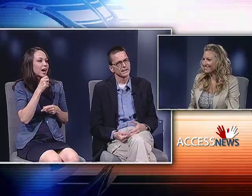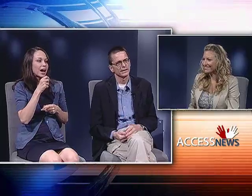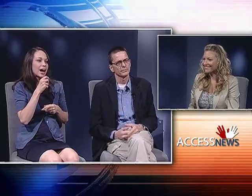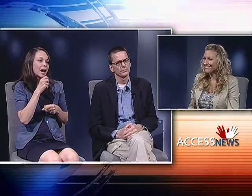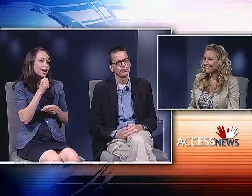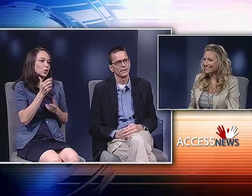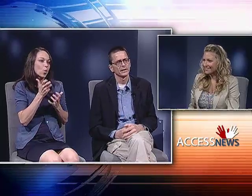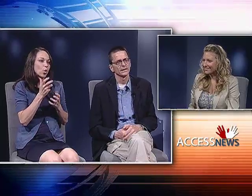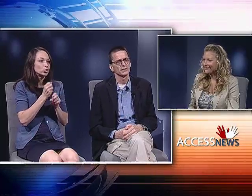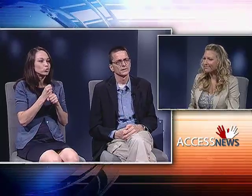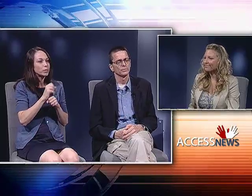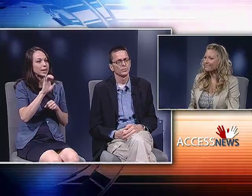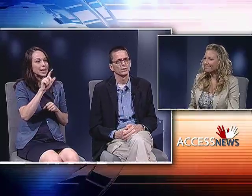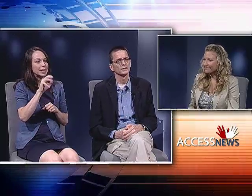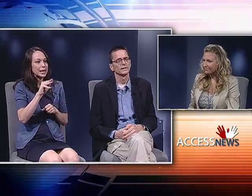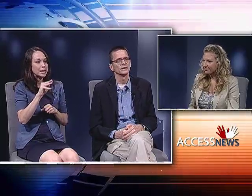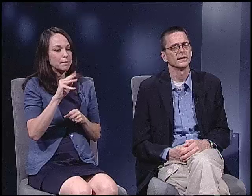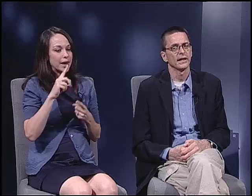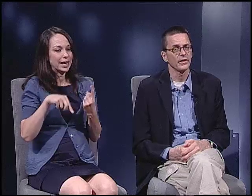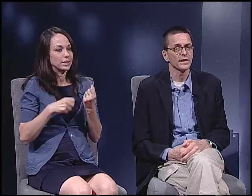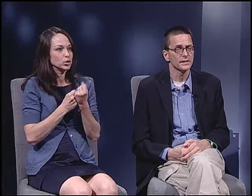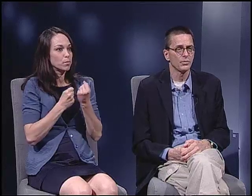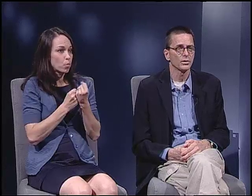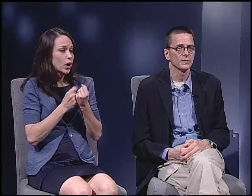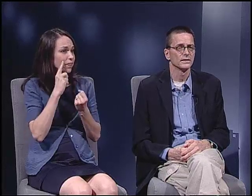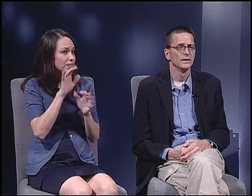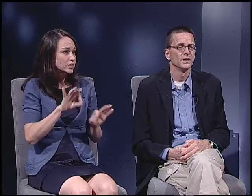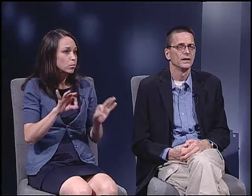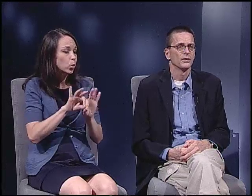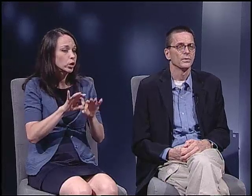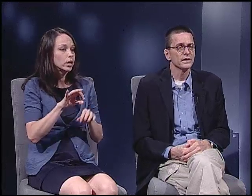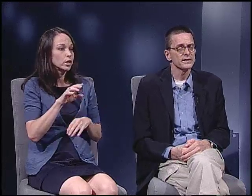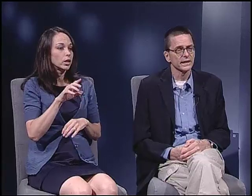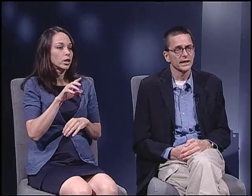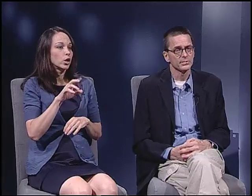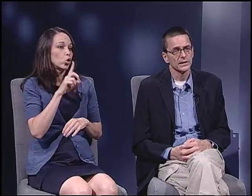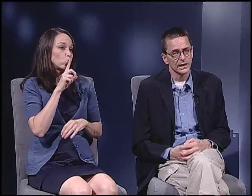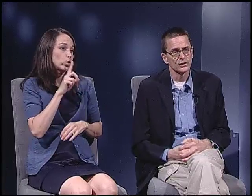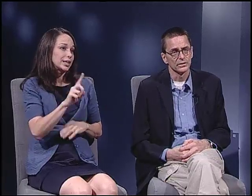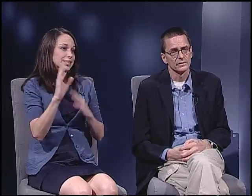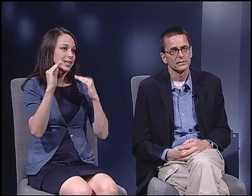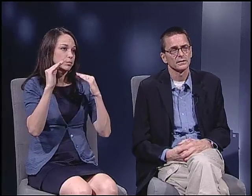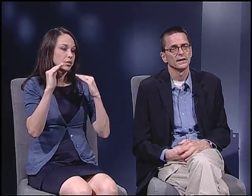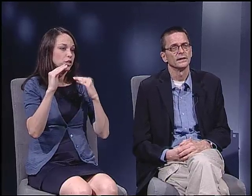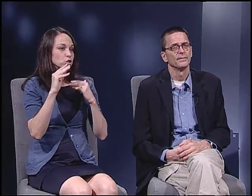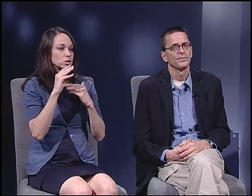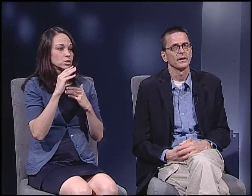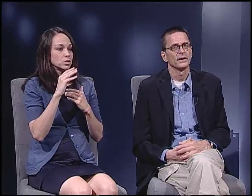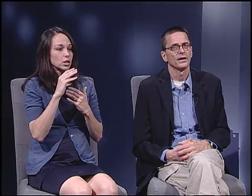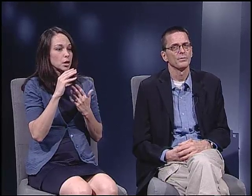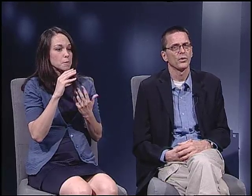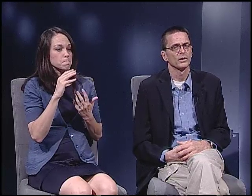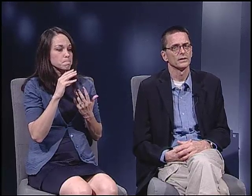that I don't feel I can support and I think that's important. Realistic expectations are important